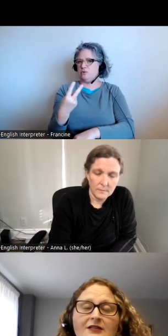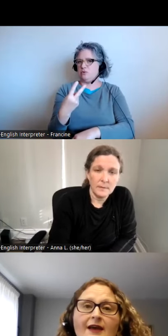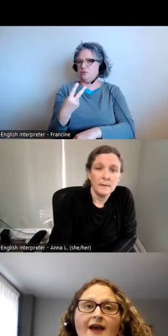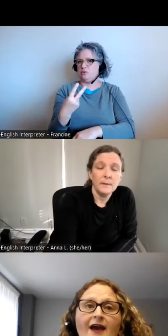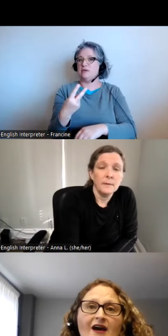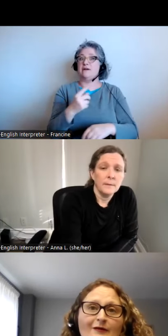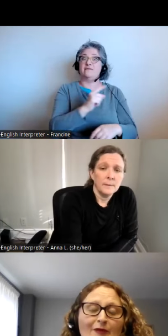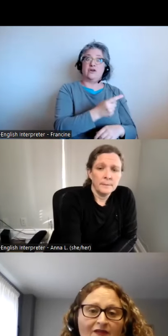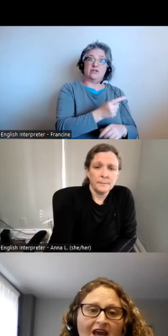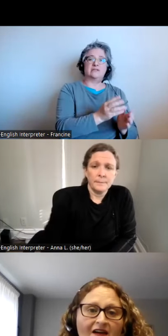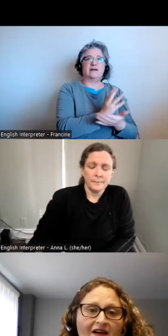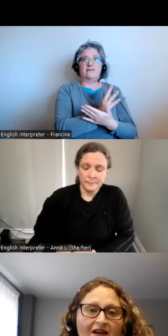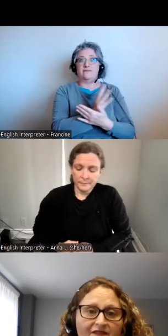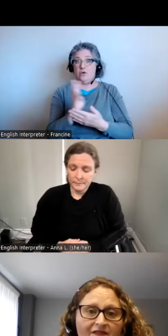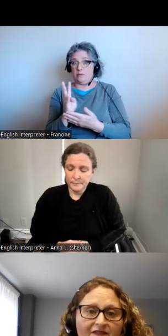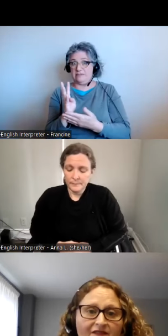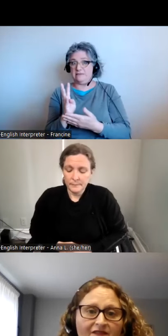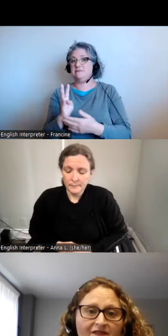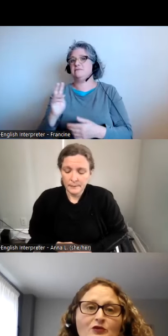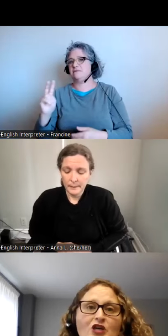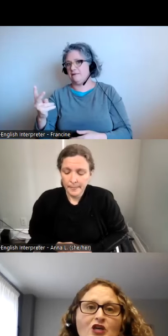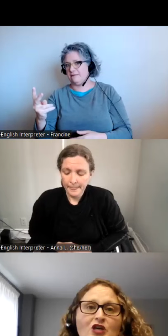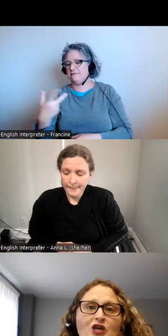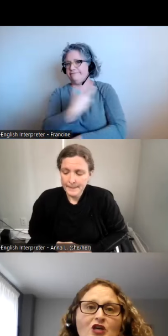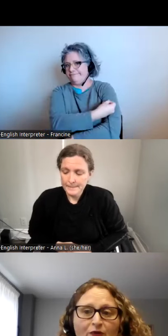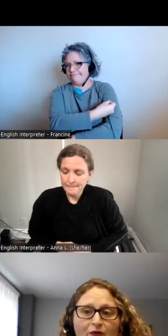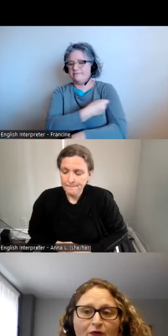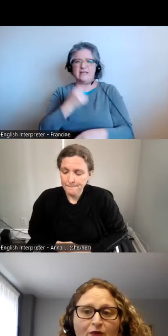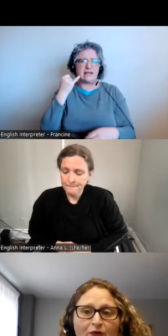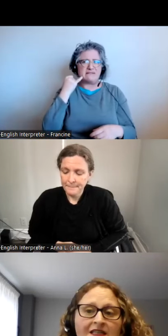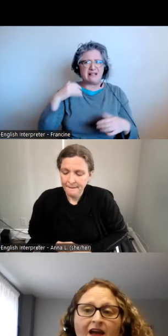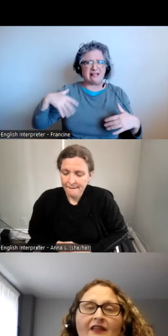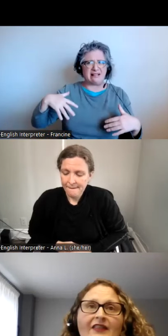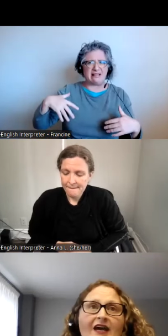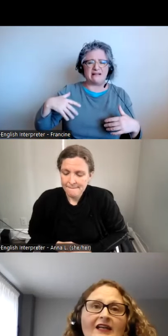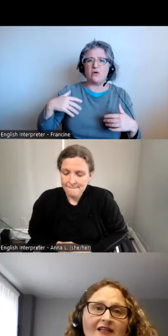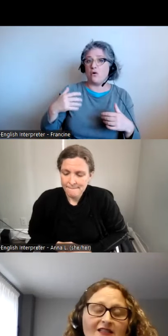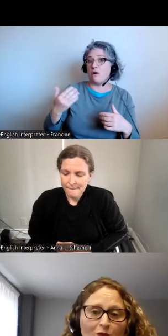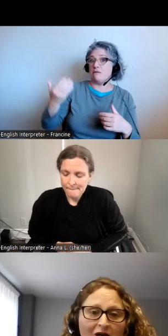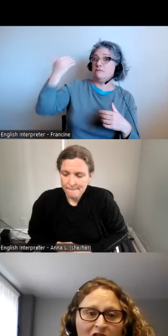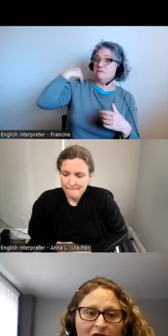them the day after. If your child has never, ever had